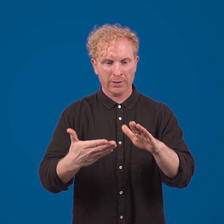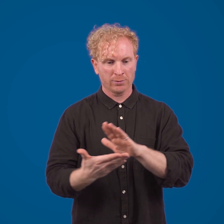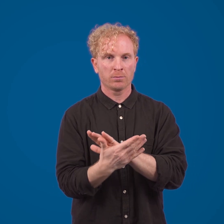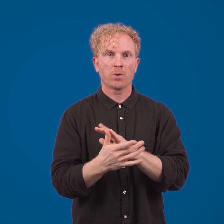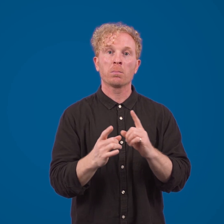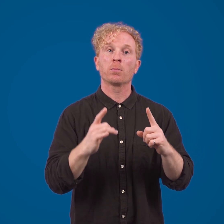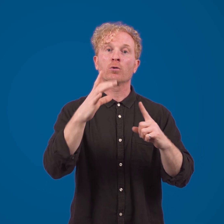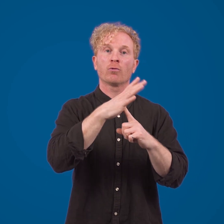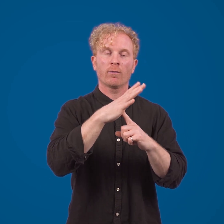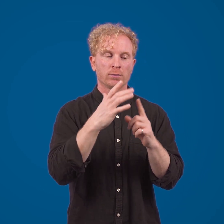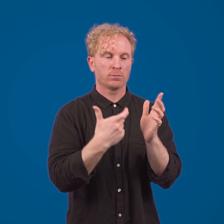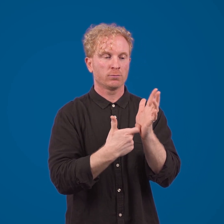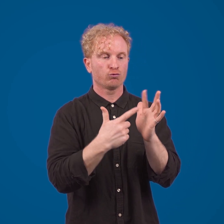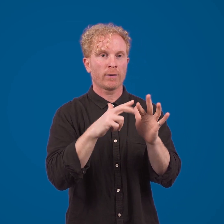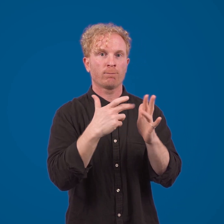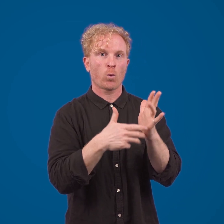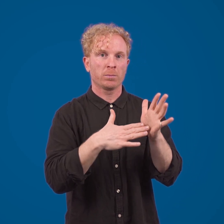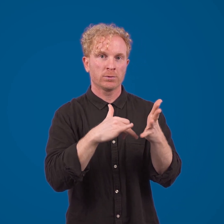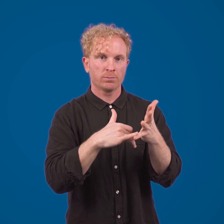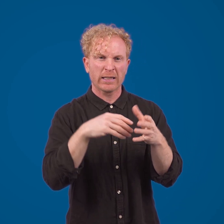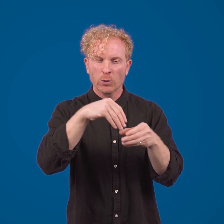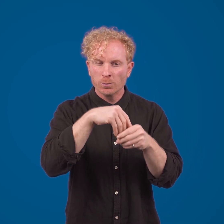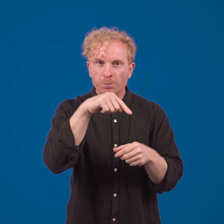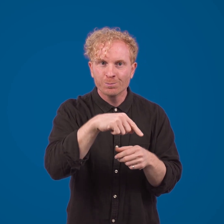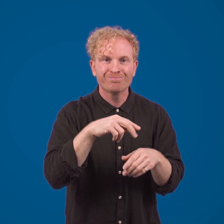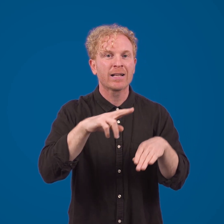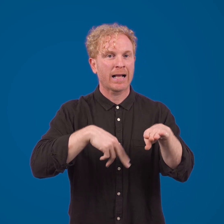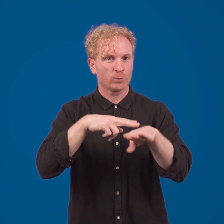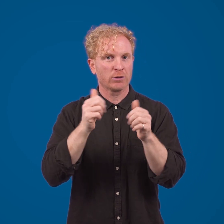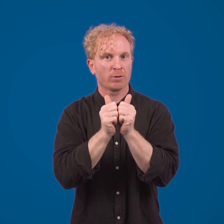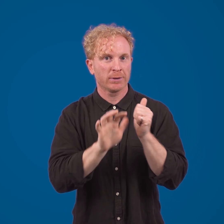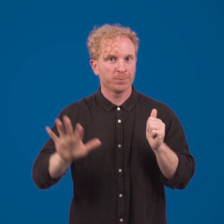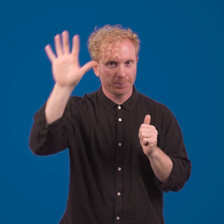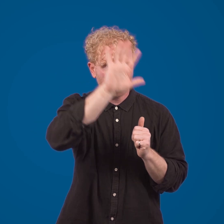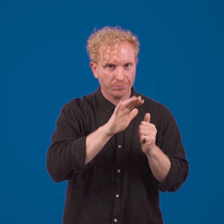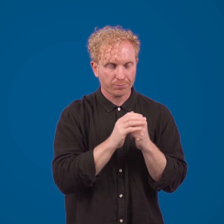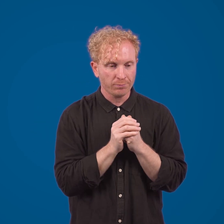under the Priority Reforms included in the National Agreement.